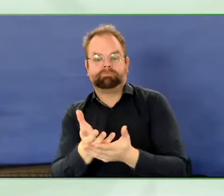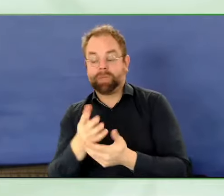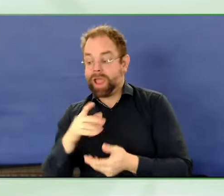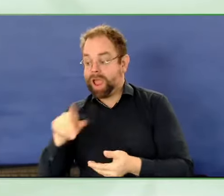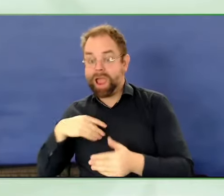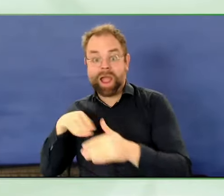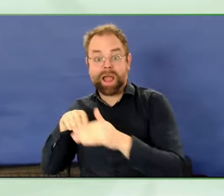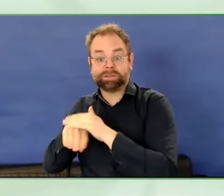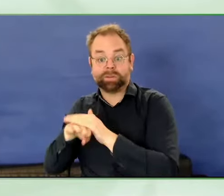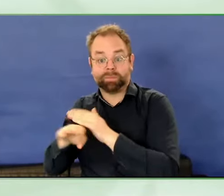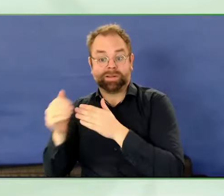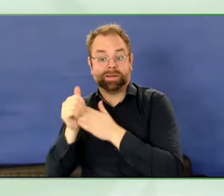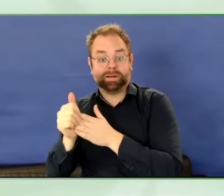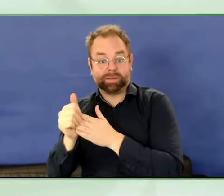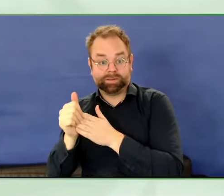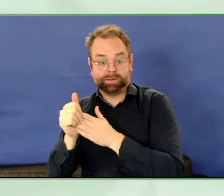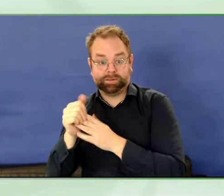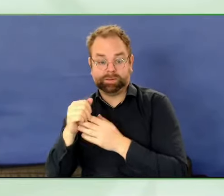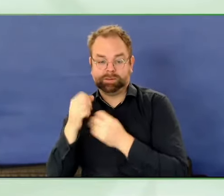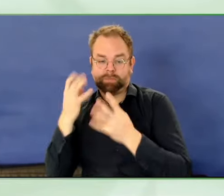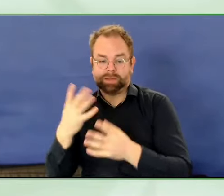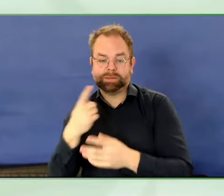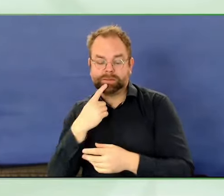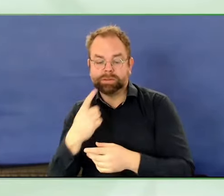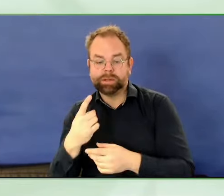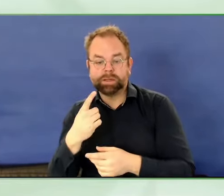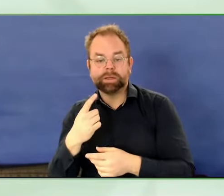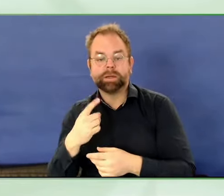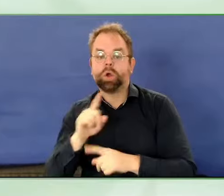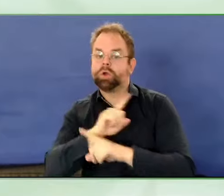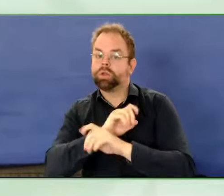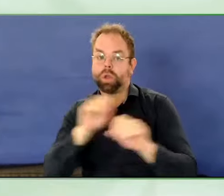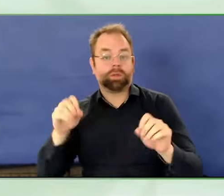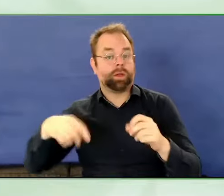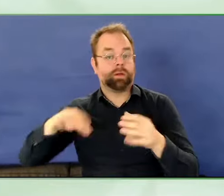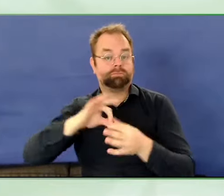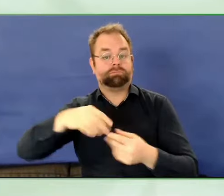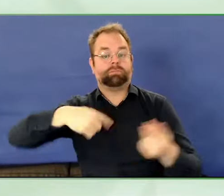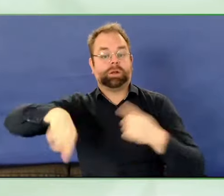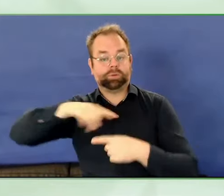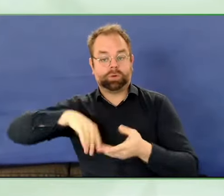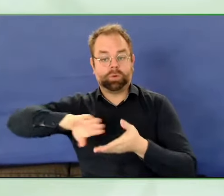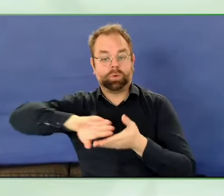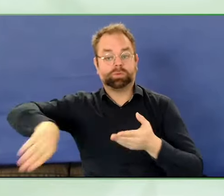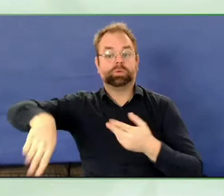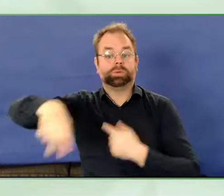The technology is there, everybody knows what they need. In some cases the technology is to reach that point.